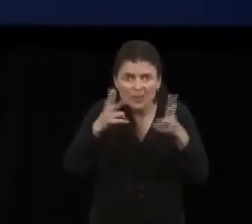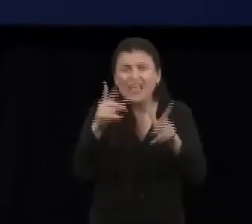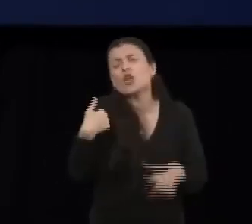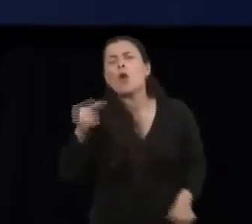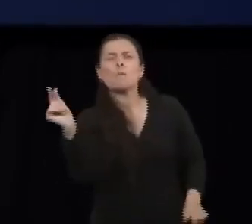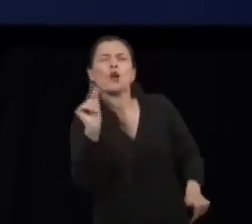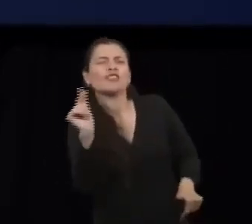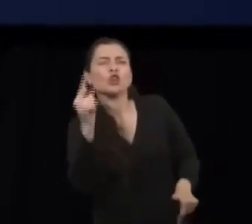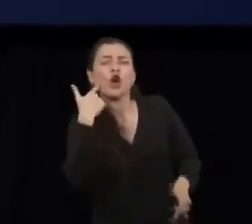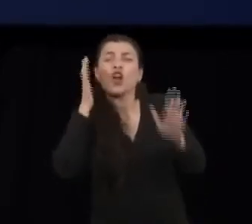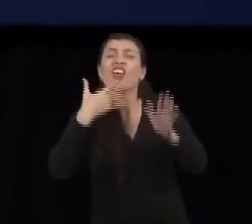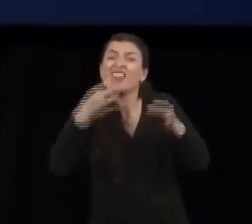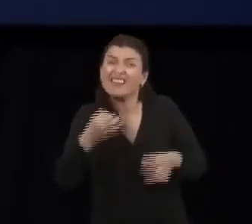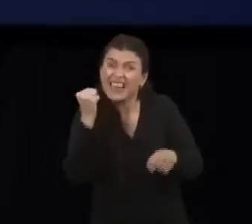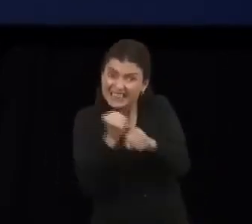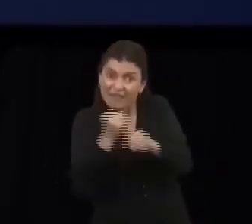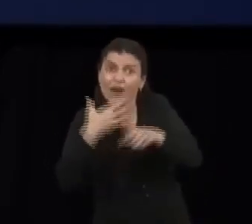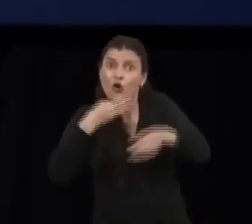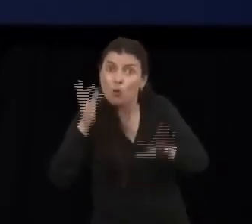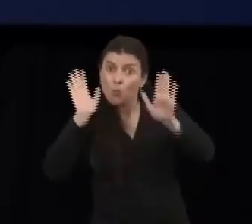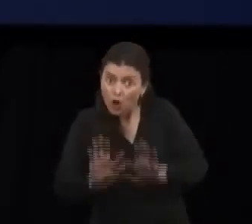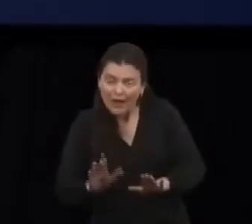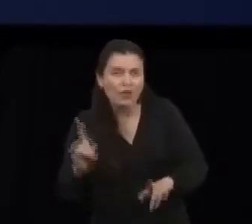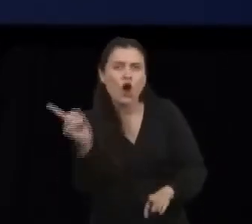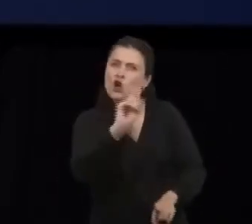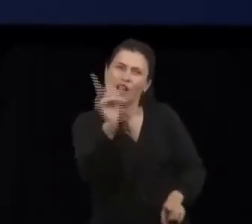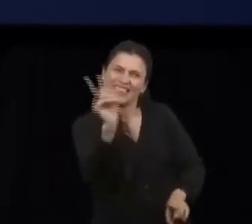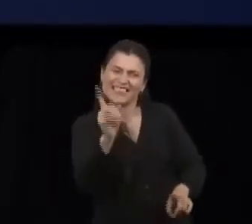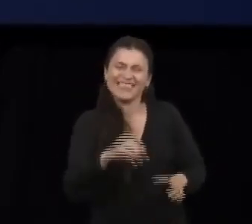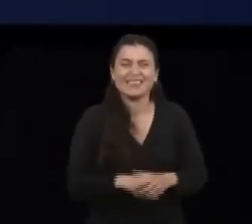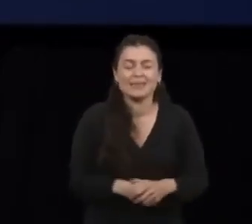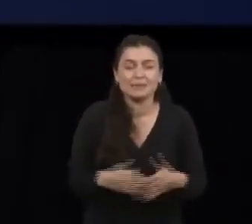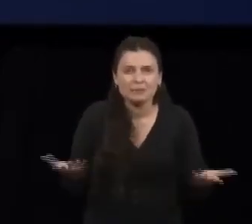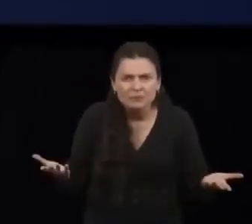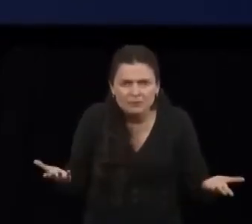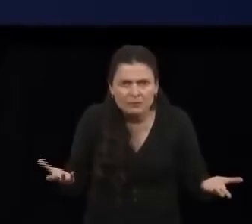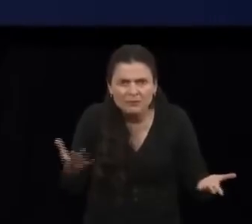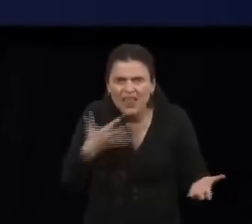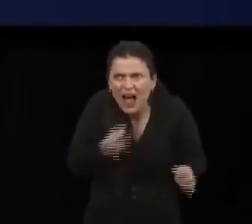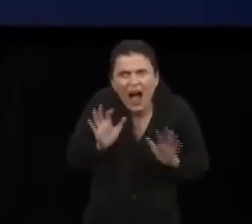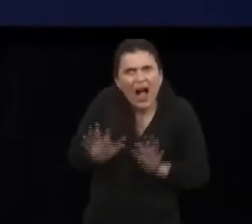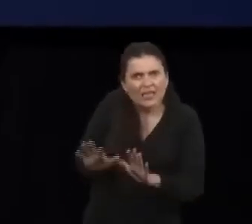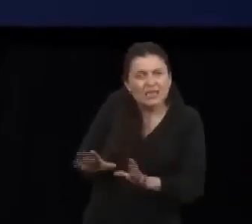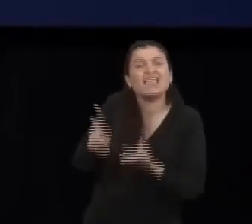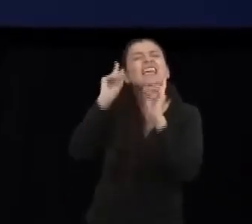that they are going to be testimonial. And it is also a district election,